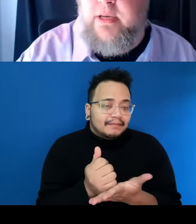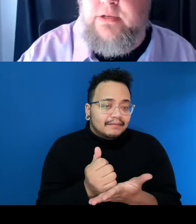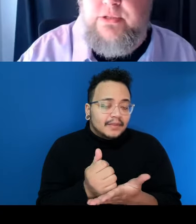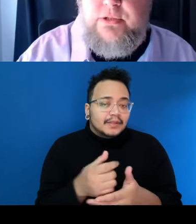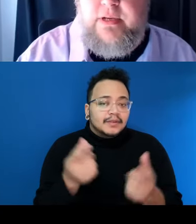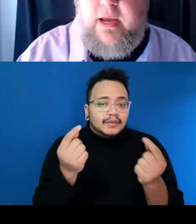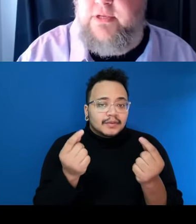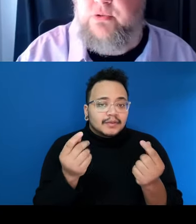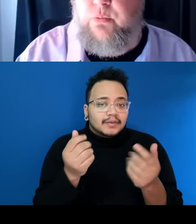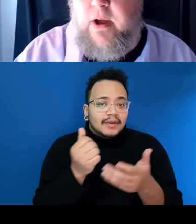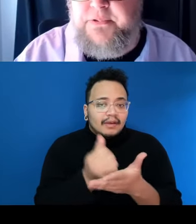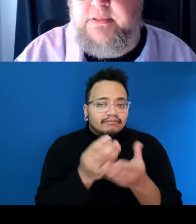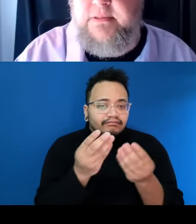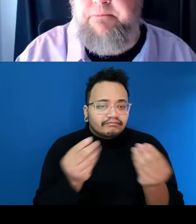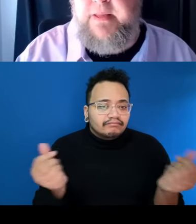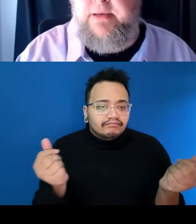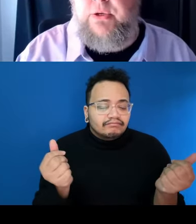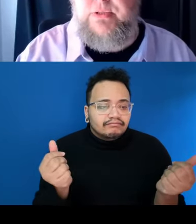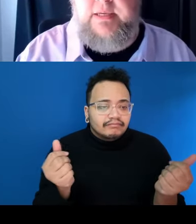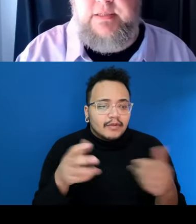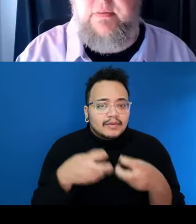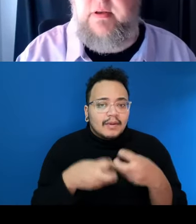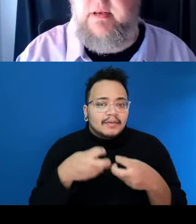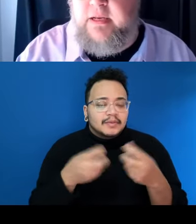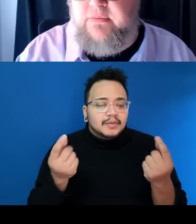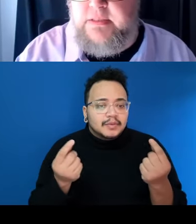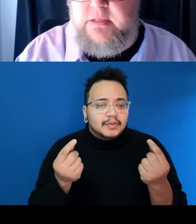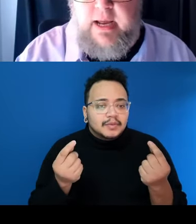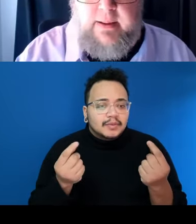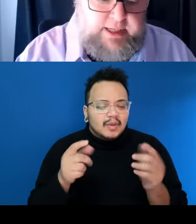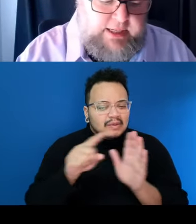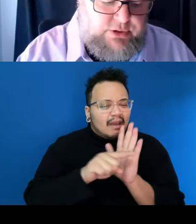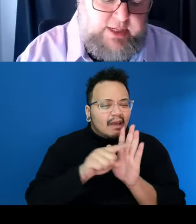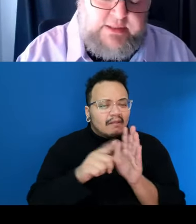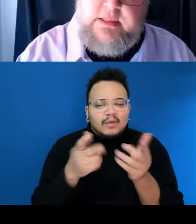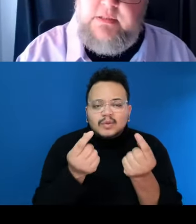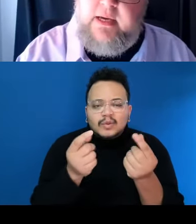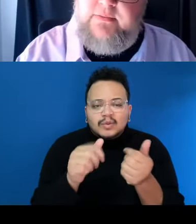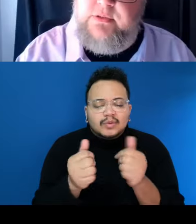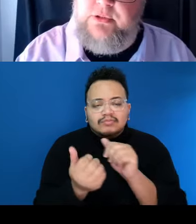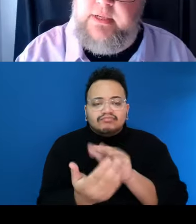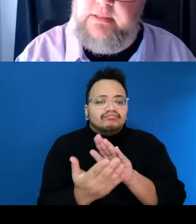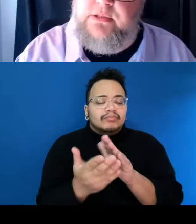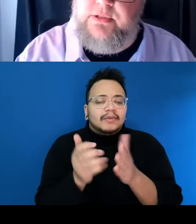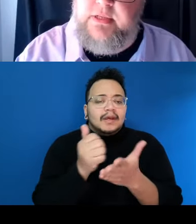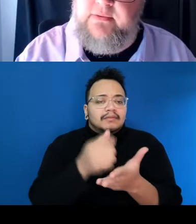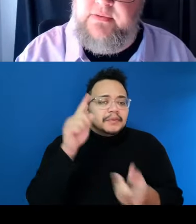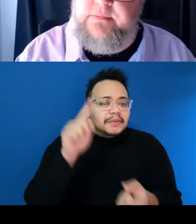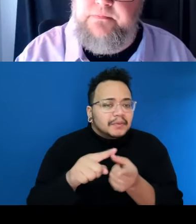what can you do to kind of disrupt those ACEs and the negative things that are happening in trans kids' lives or trans adults' lives?